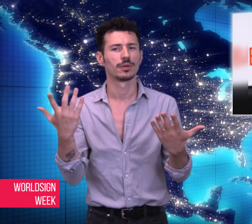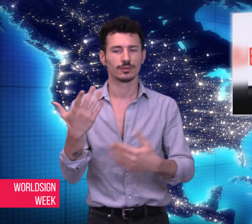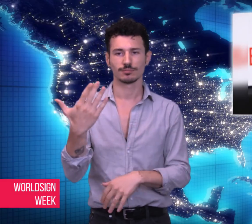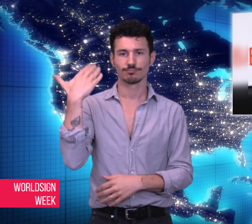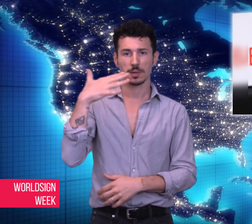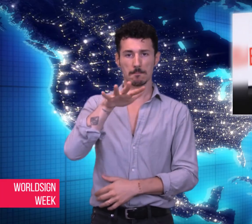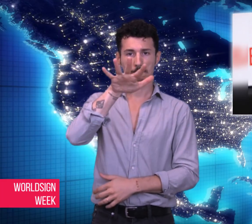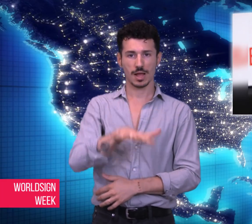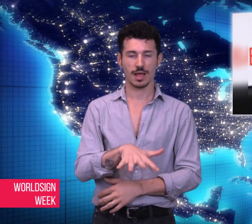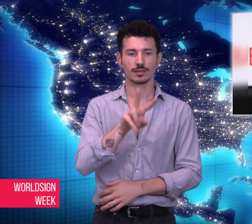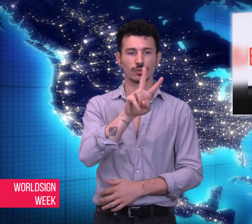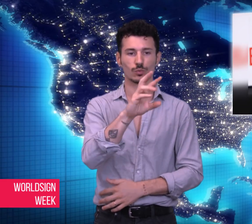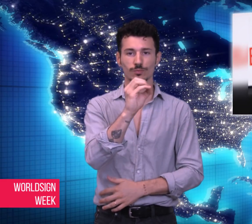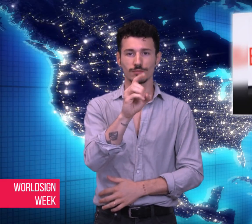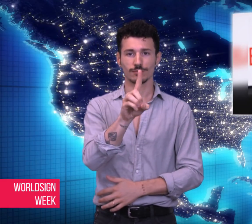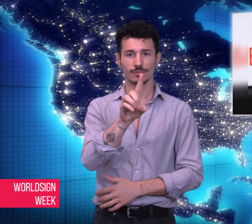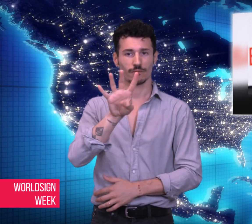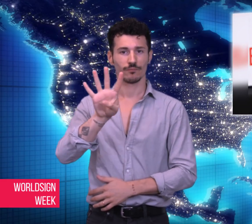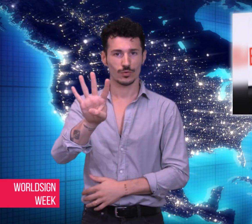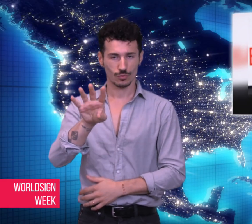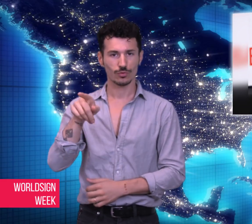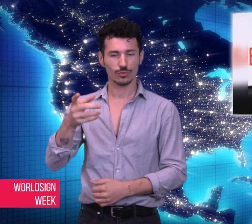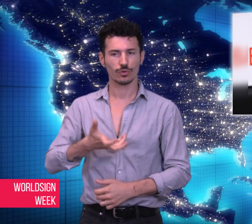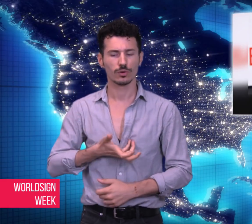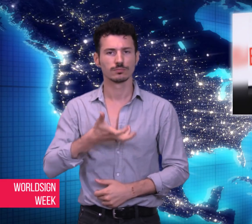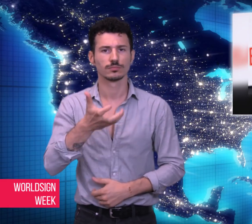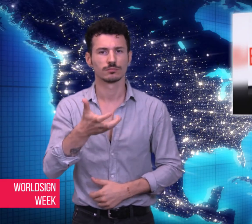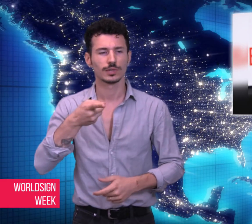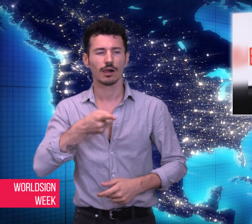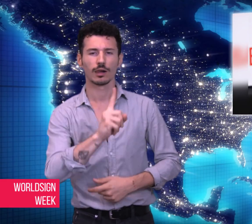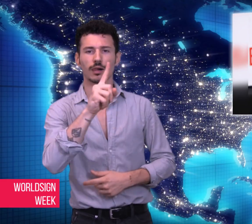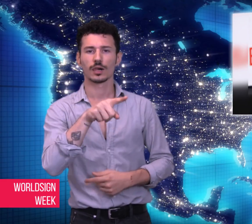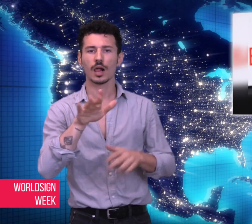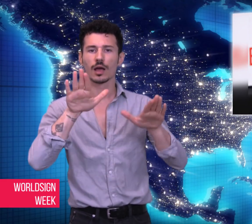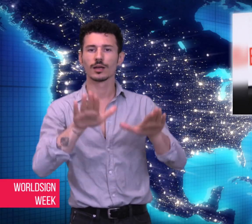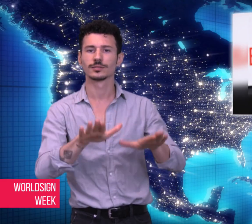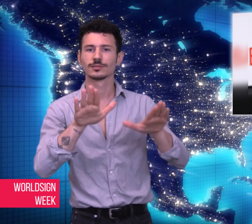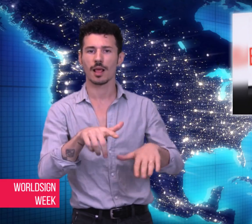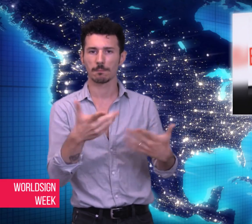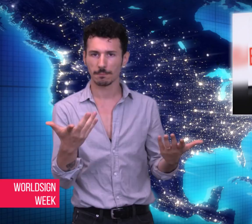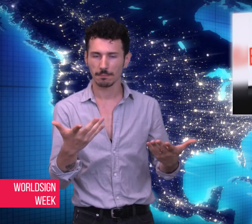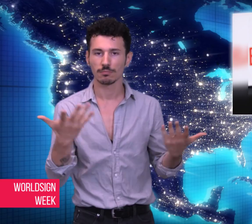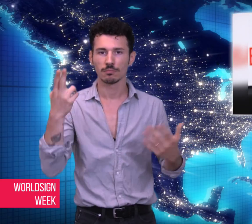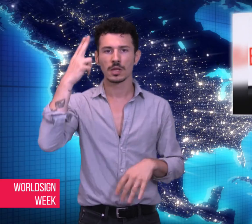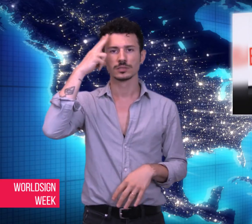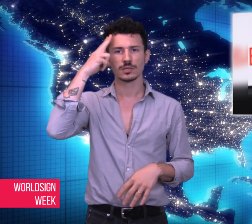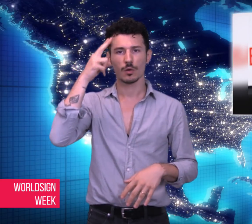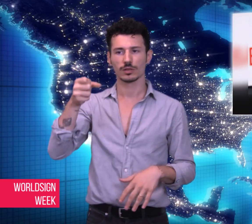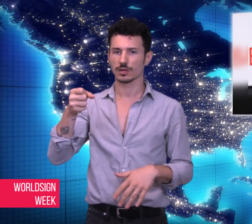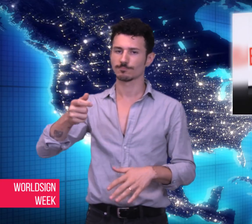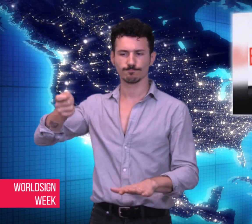responded “We stand by what we have said. We’re always going to speak up